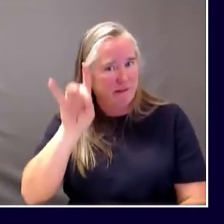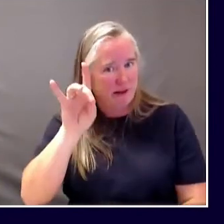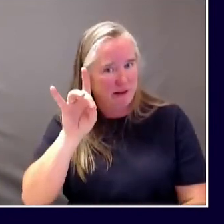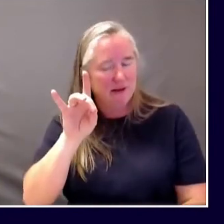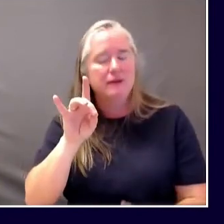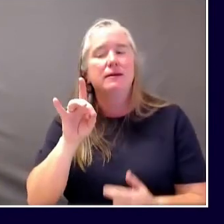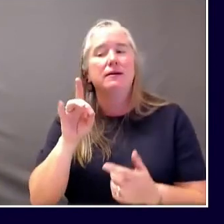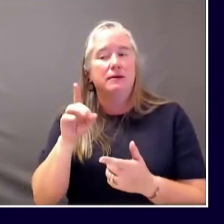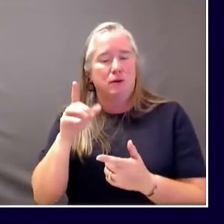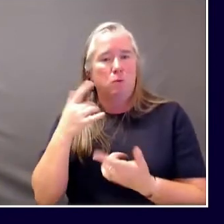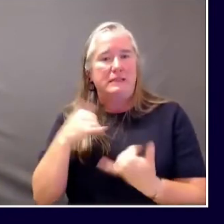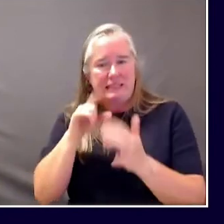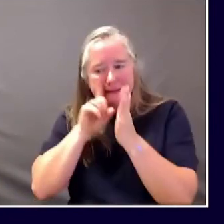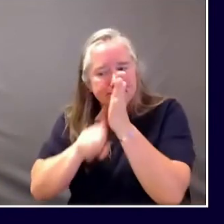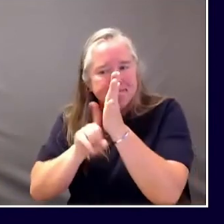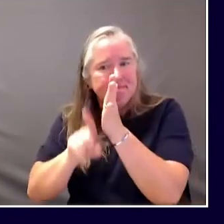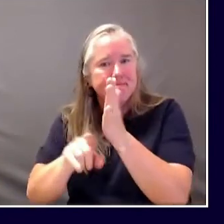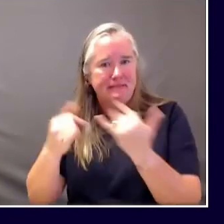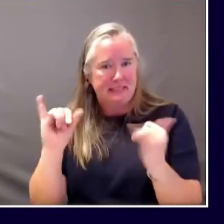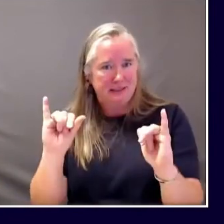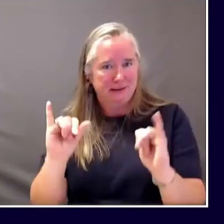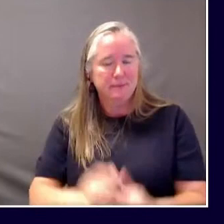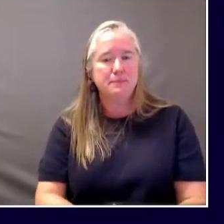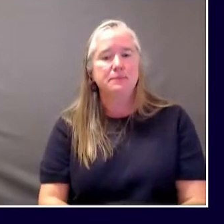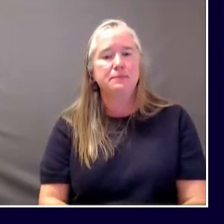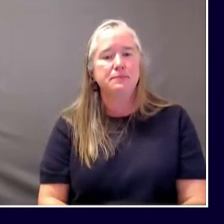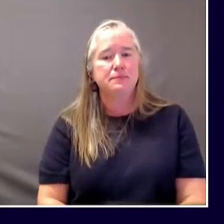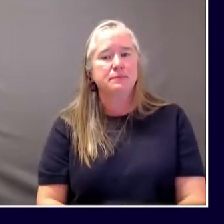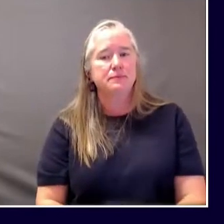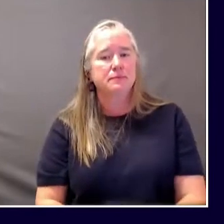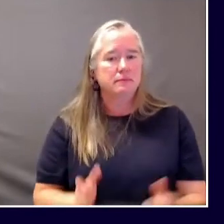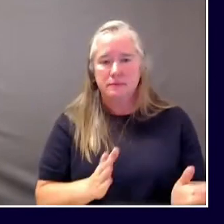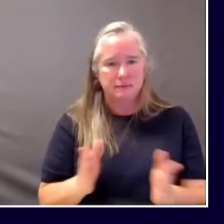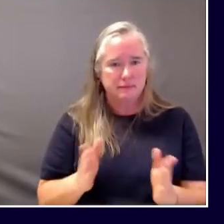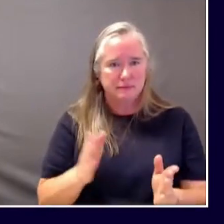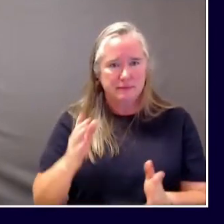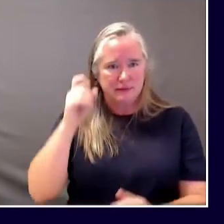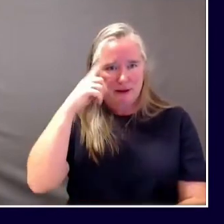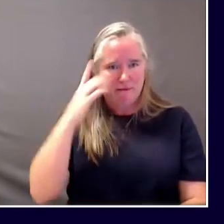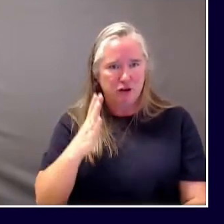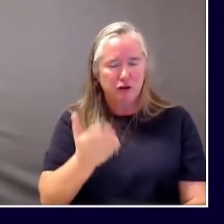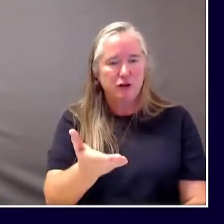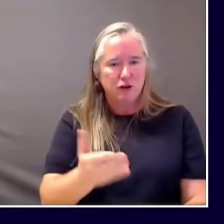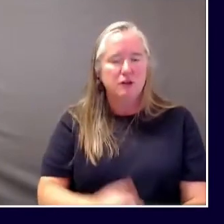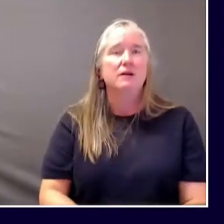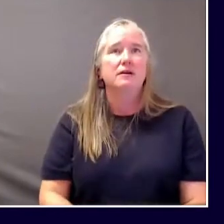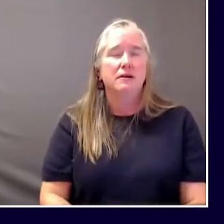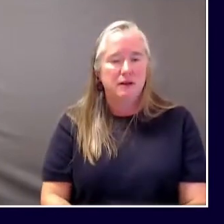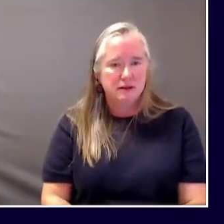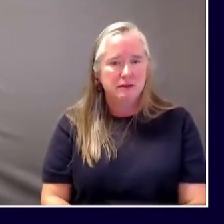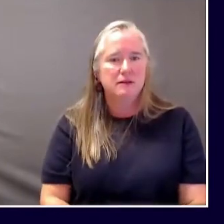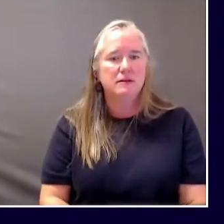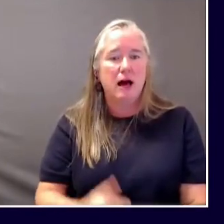and more decking and also you mentioned